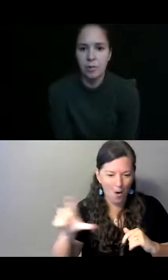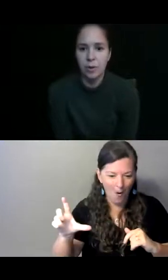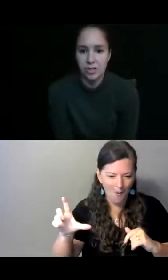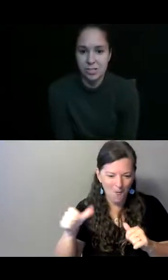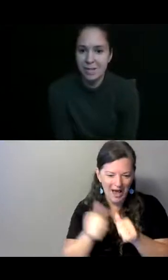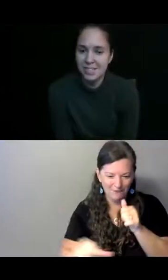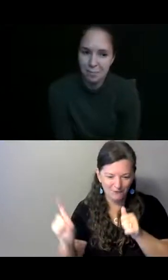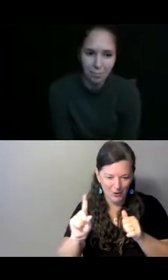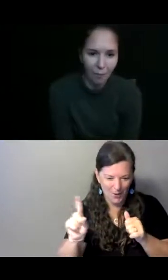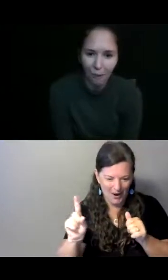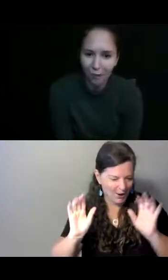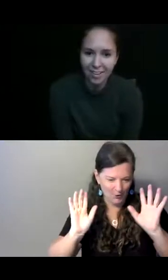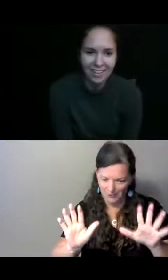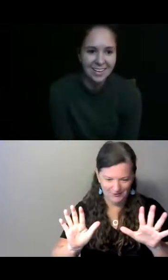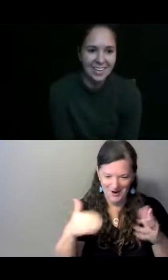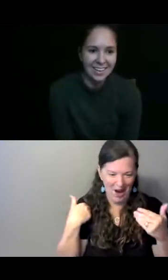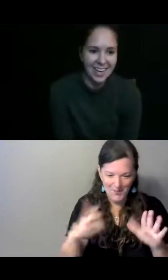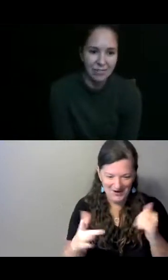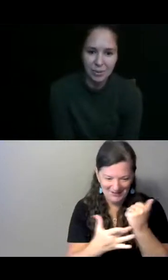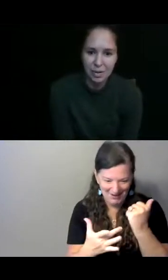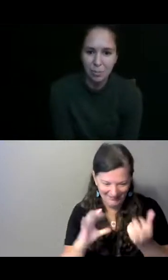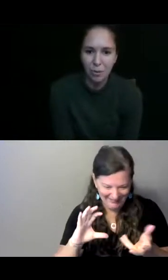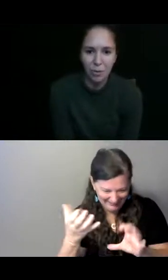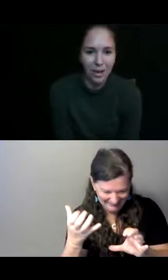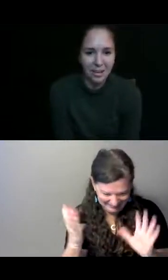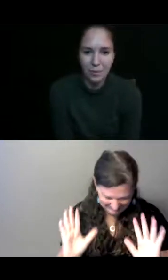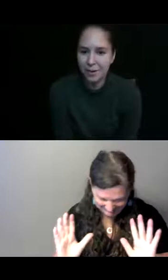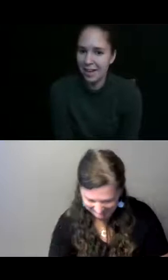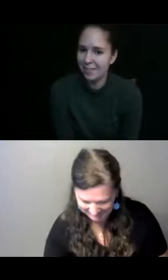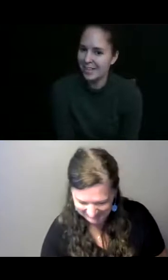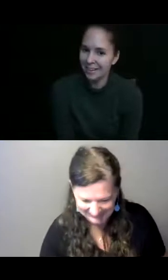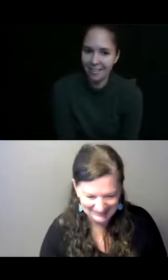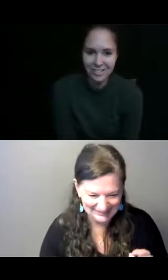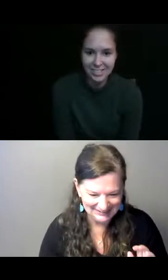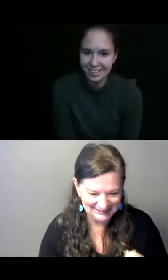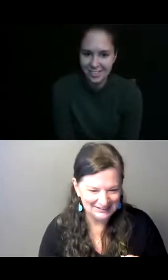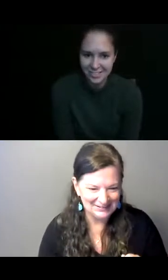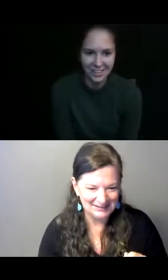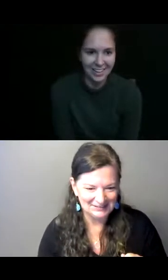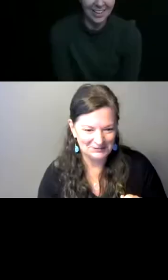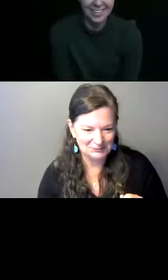the questions. I'm going to skip the poll. The everywhere poll. I don't want to have a technology glitch.